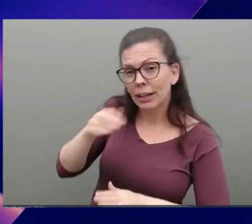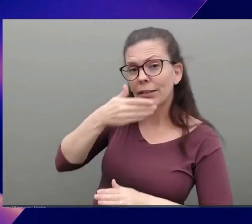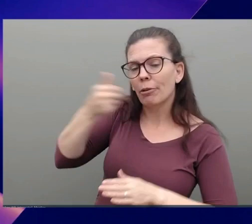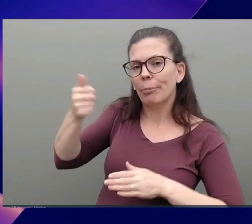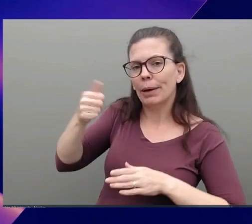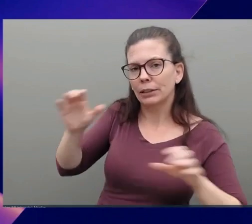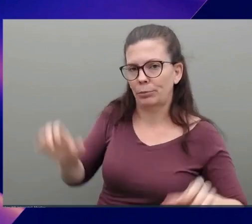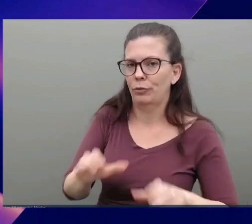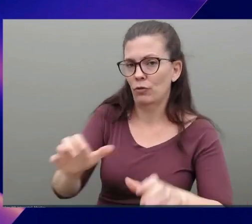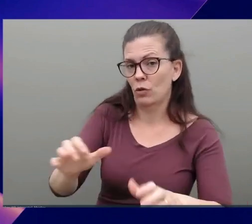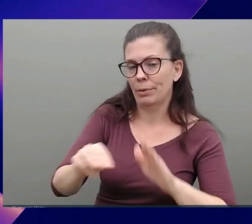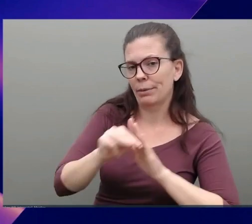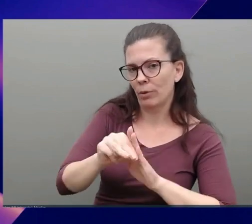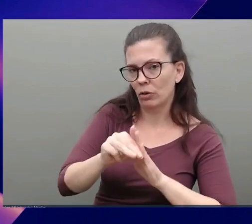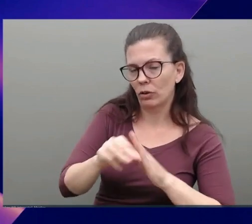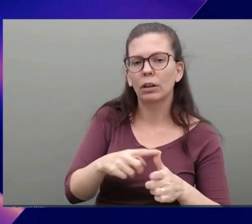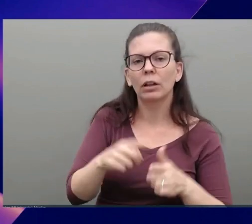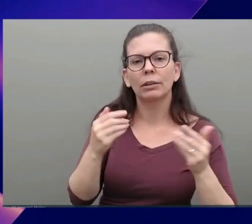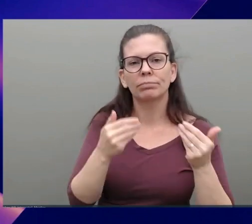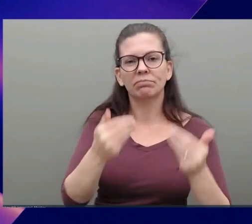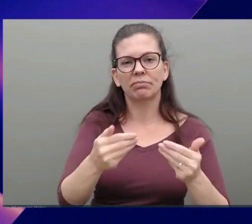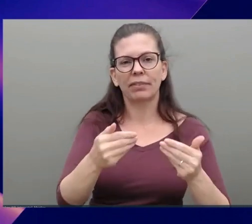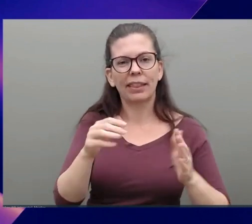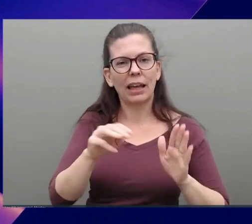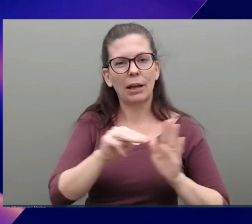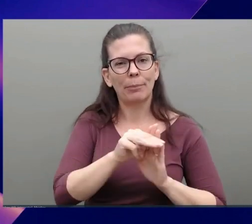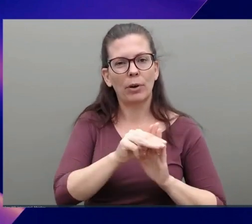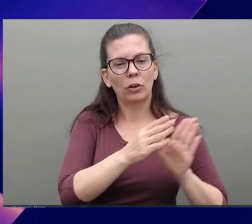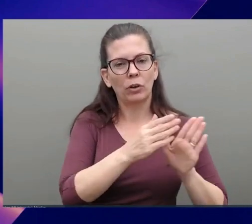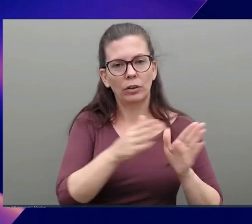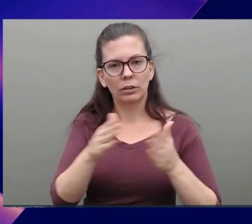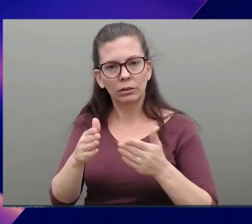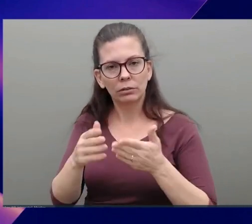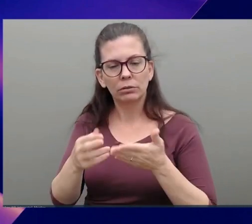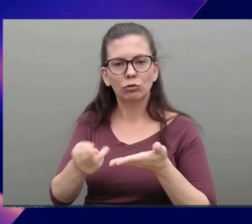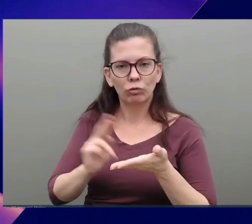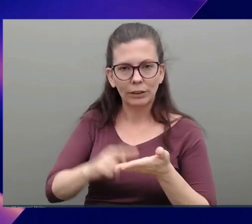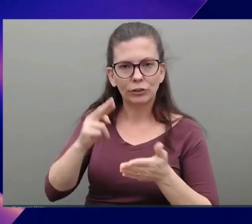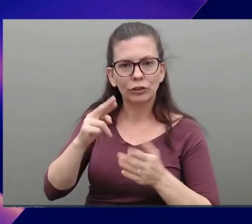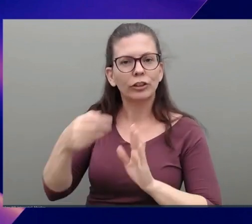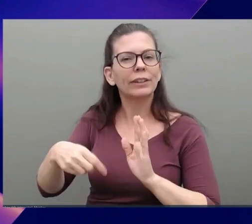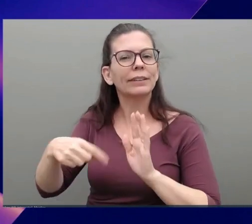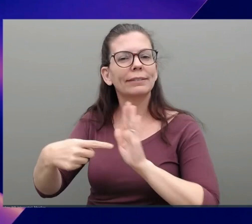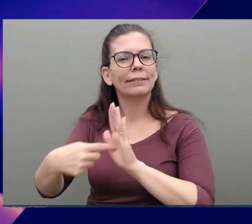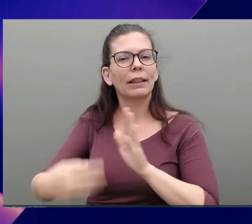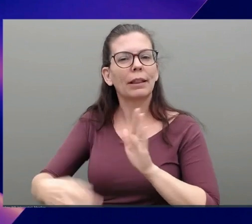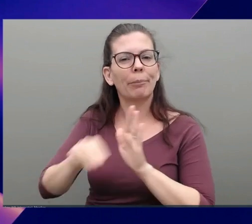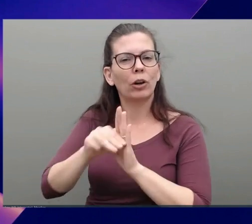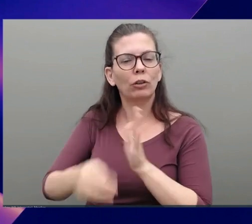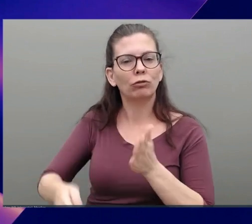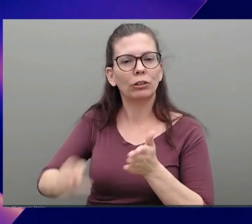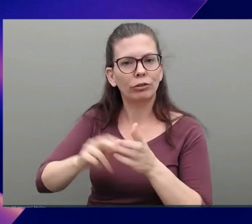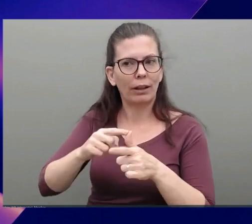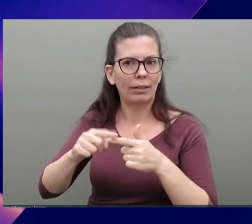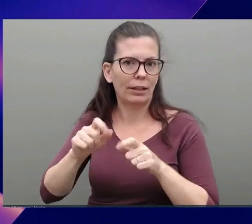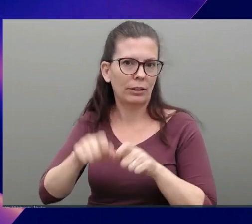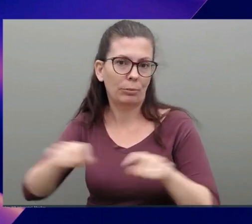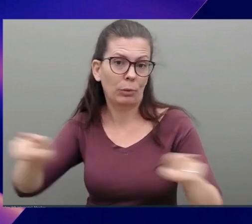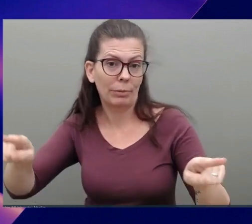and move that model, register that in Model Registry, then move to actual deployment. [Dani] That's really nice- [Jillian] Yeah.